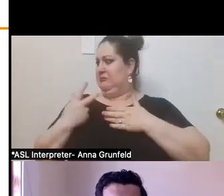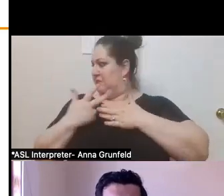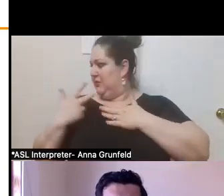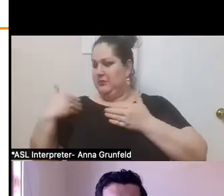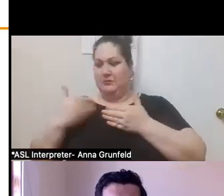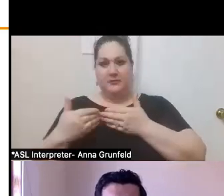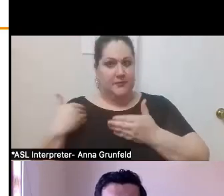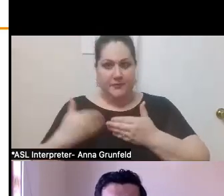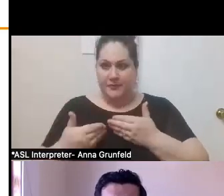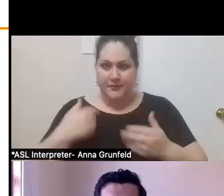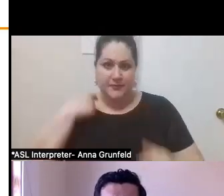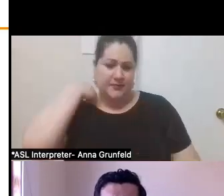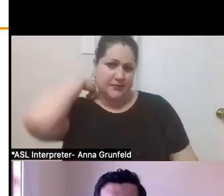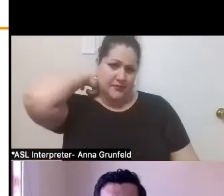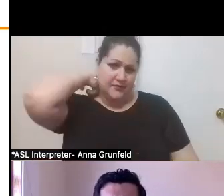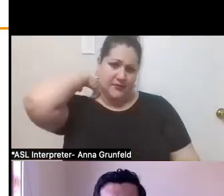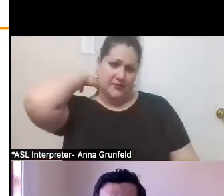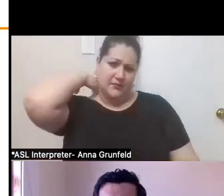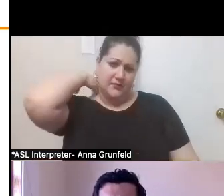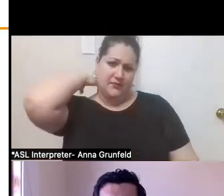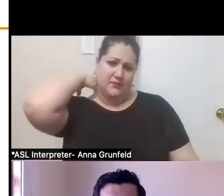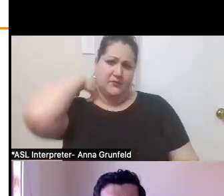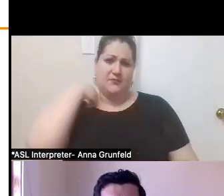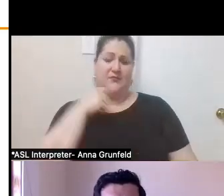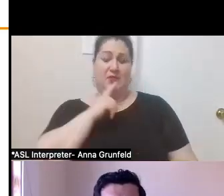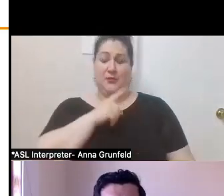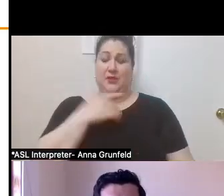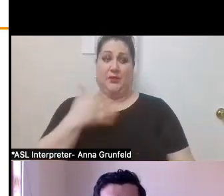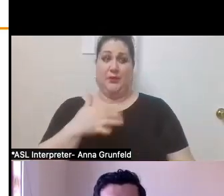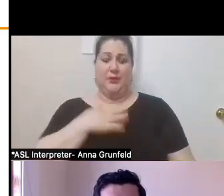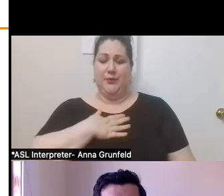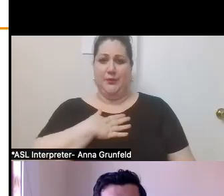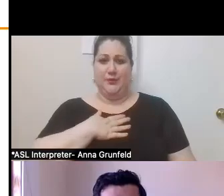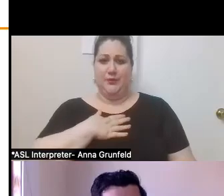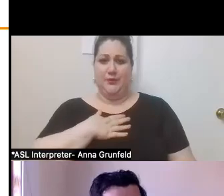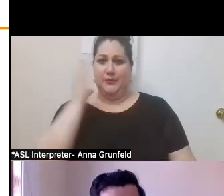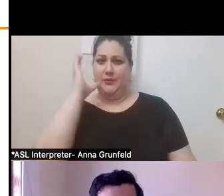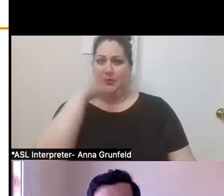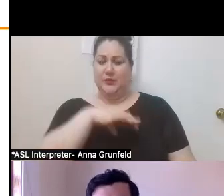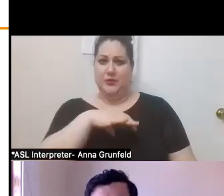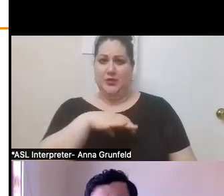It was an incredibly surreal experience. Traumatic experience, obviously, but.